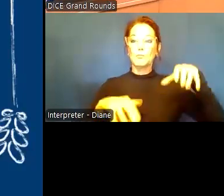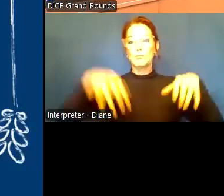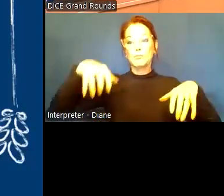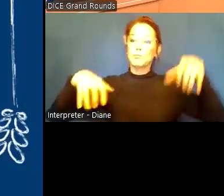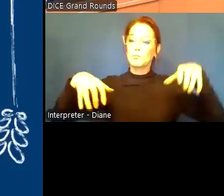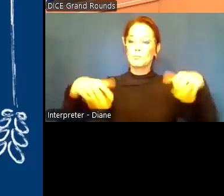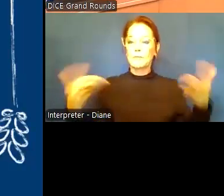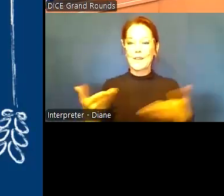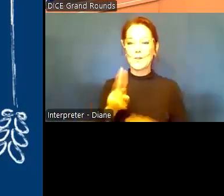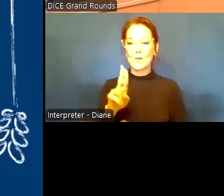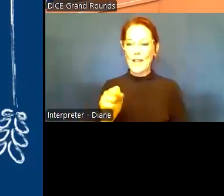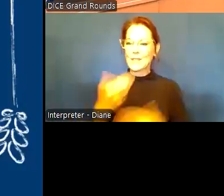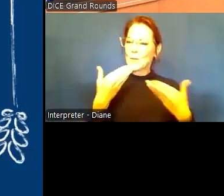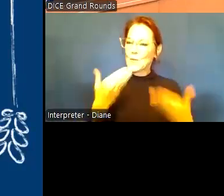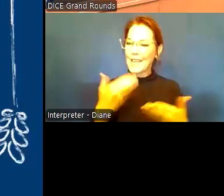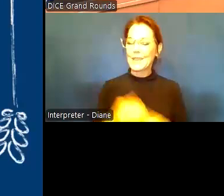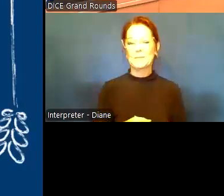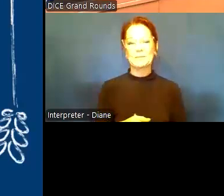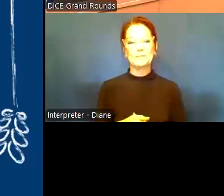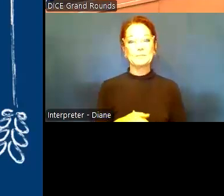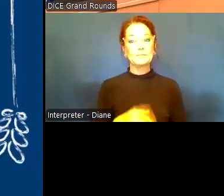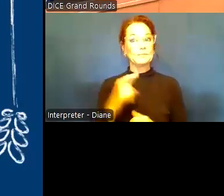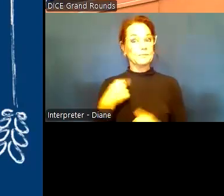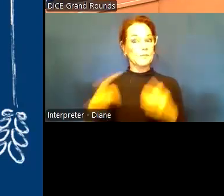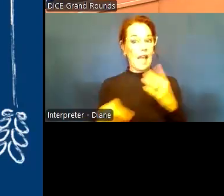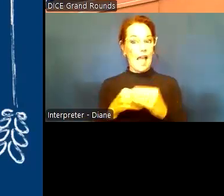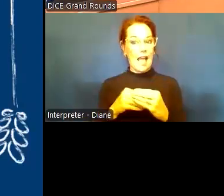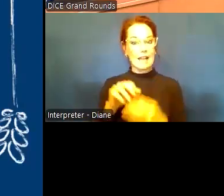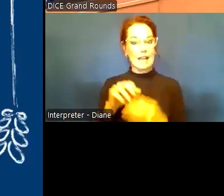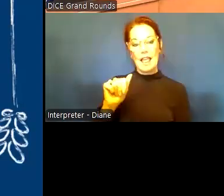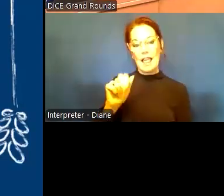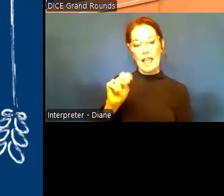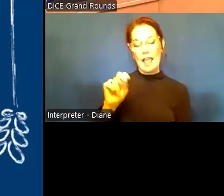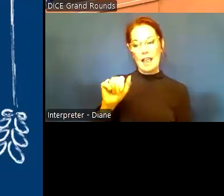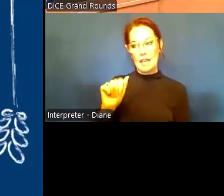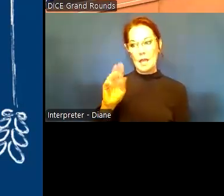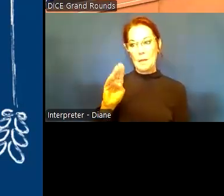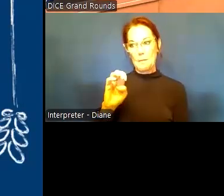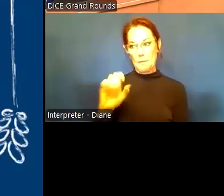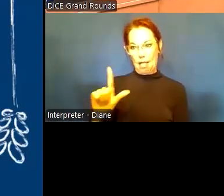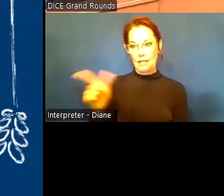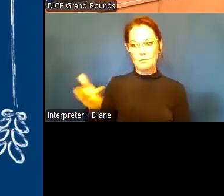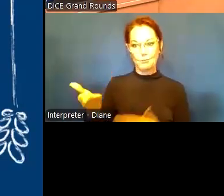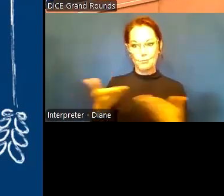having me um I'll also add that um Annabelle had brought in some Asian Stacks over on the